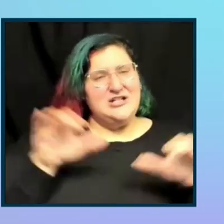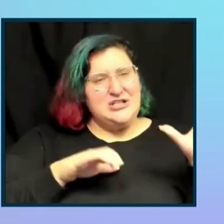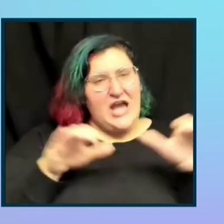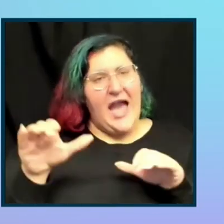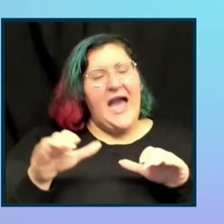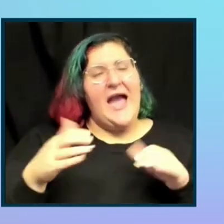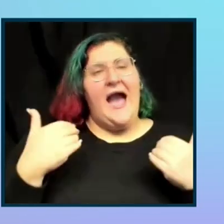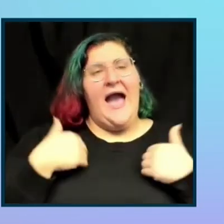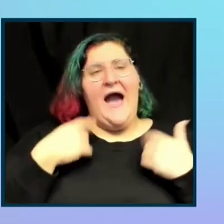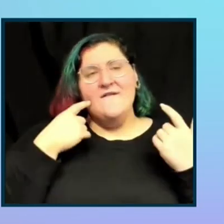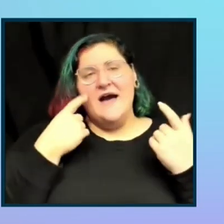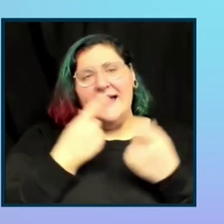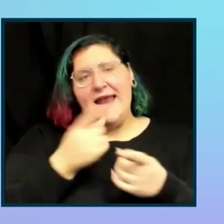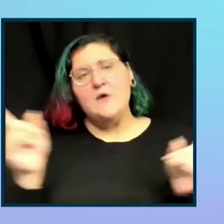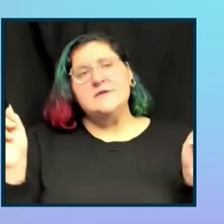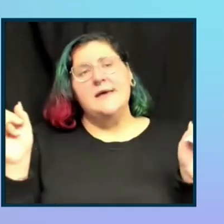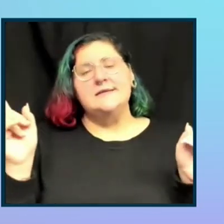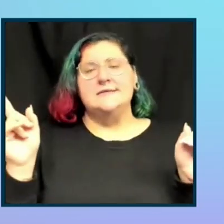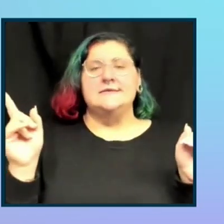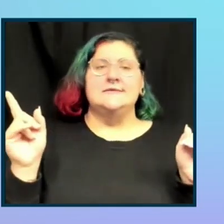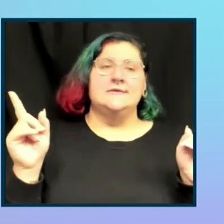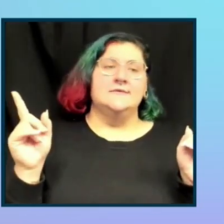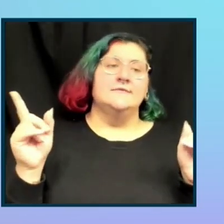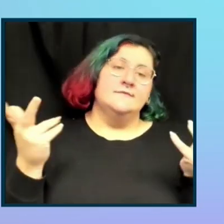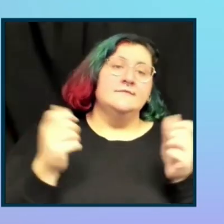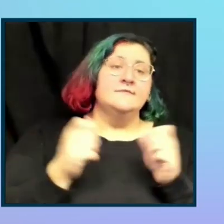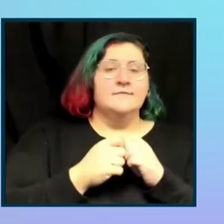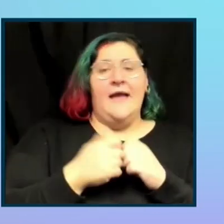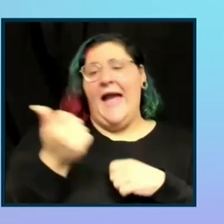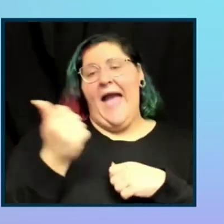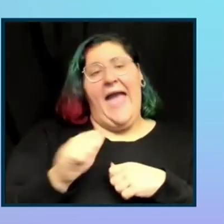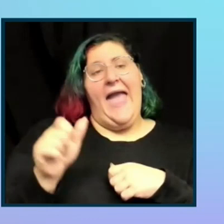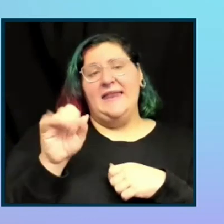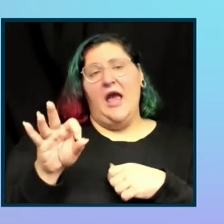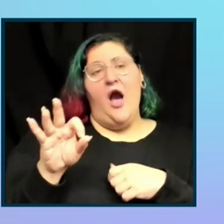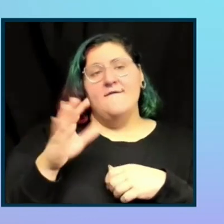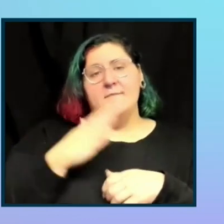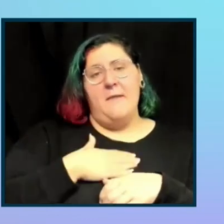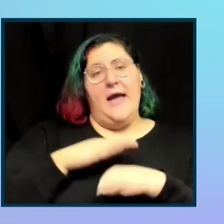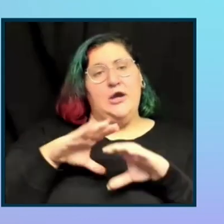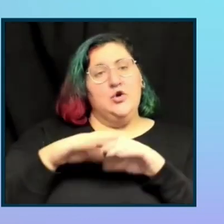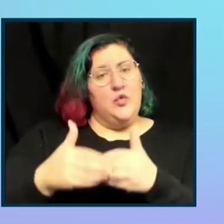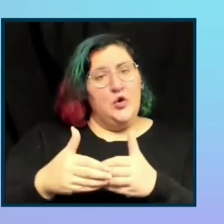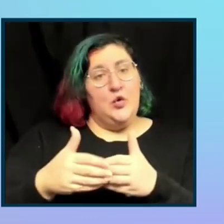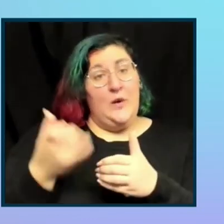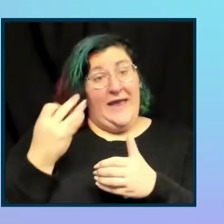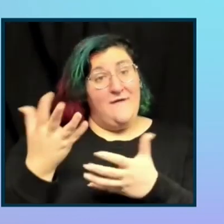So if you wanted to pick their brains as well after watching this presentation, then I'm sure they would be willing to oblige.